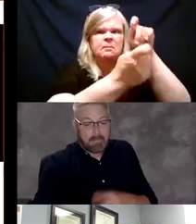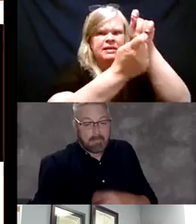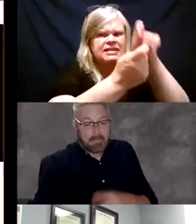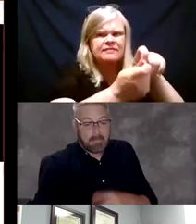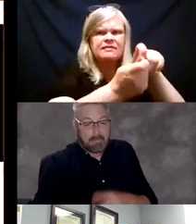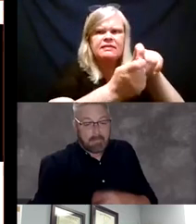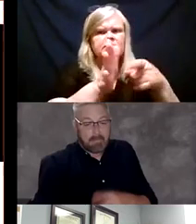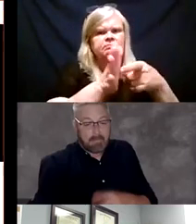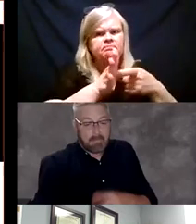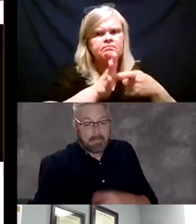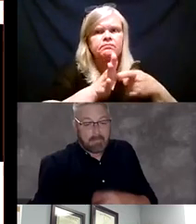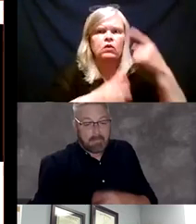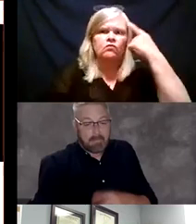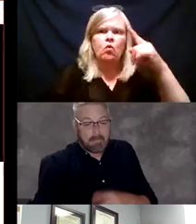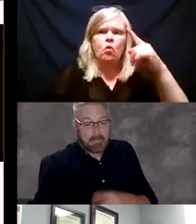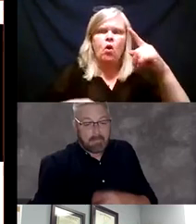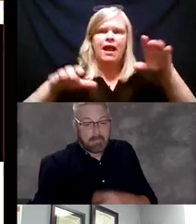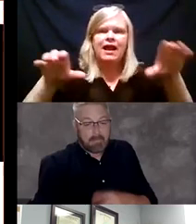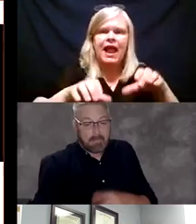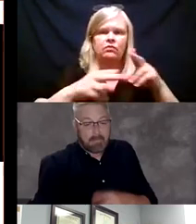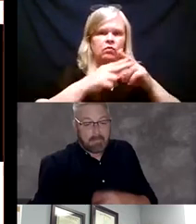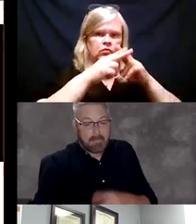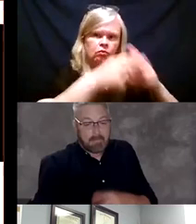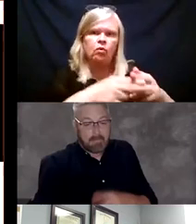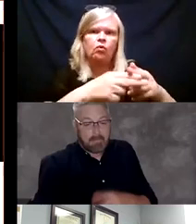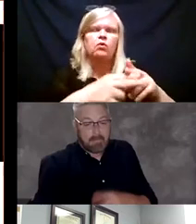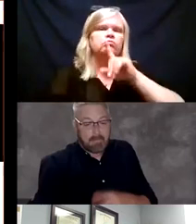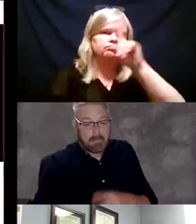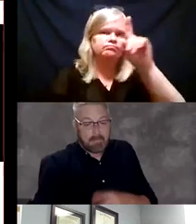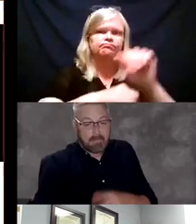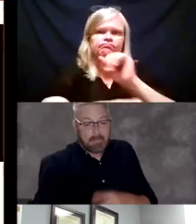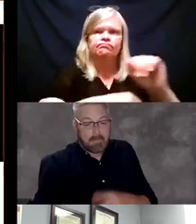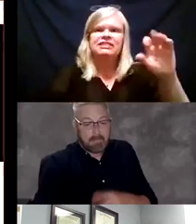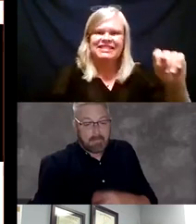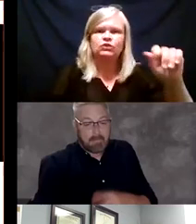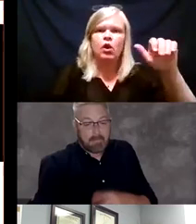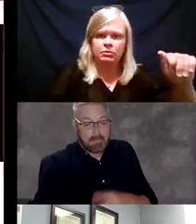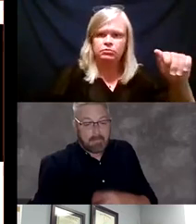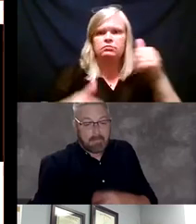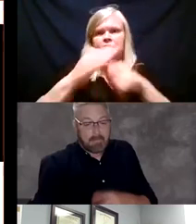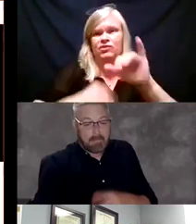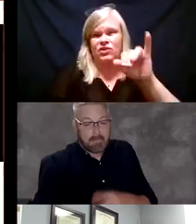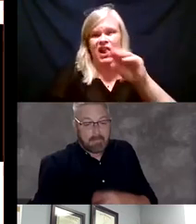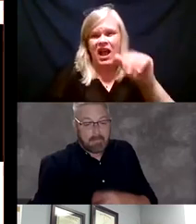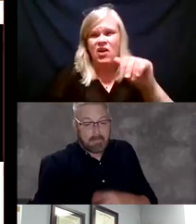FOR AN ACTION TO BE CONSIDERED SEXUAL ABUSE UNDER IOWA LAW.